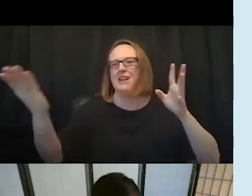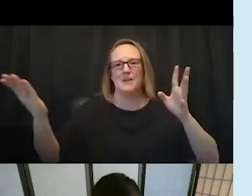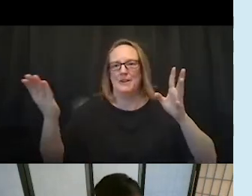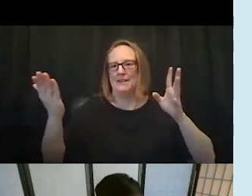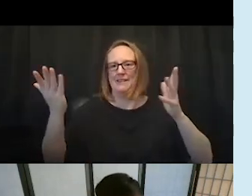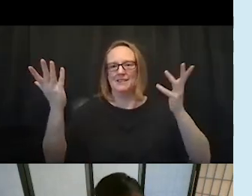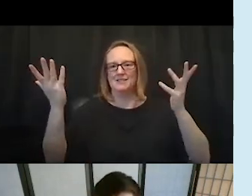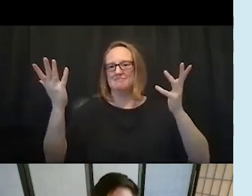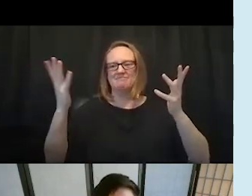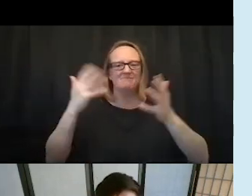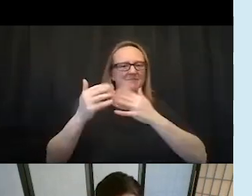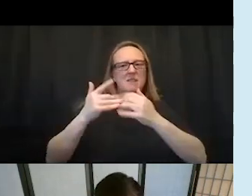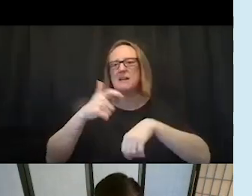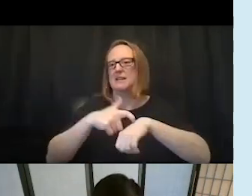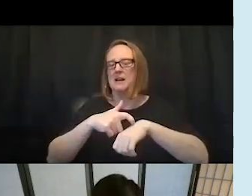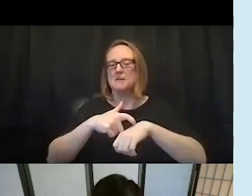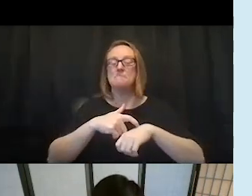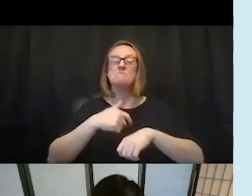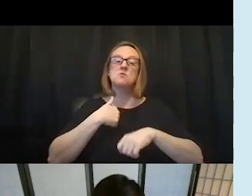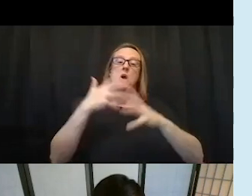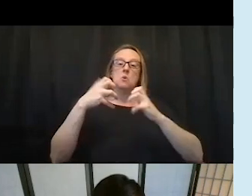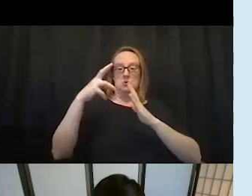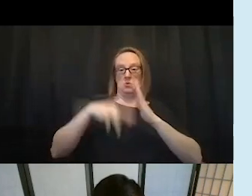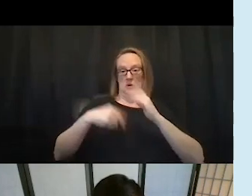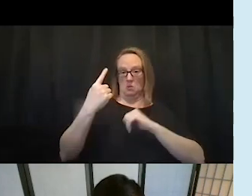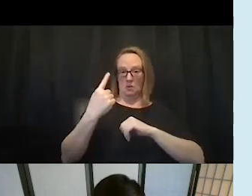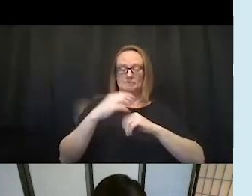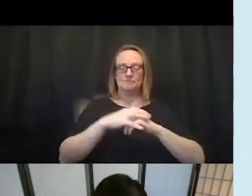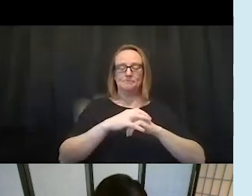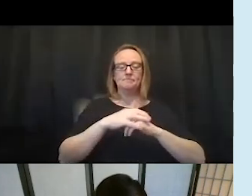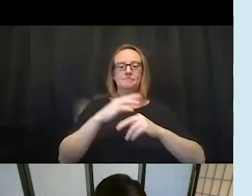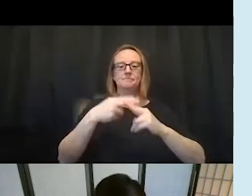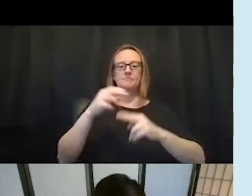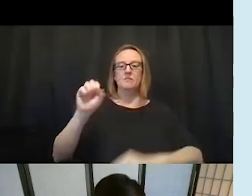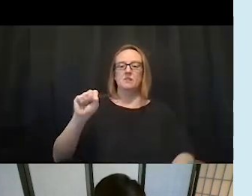And I just wanted to read one of the poems here it's called "Subluxation Shoulder"